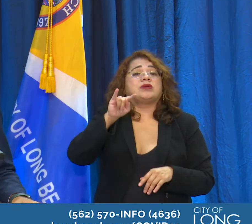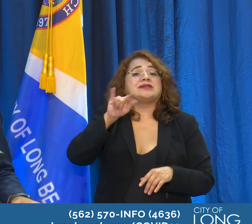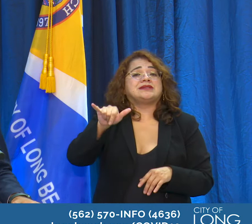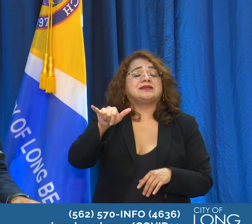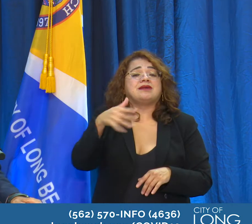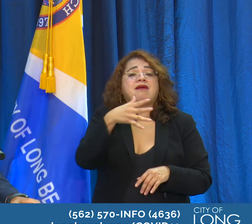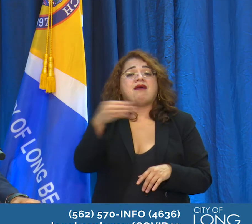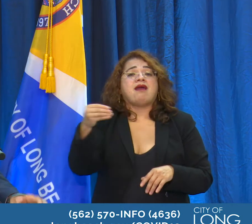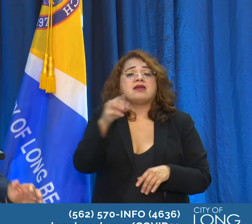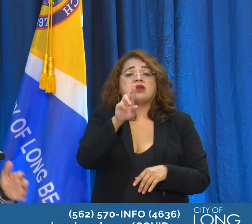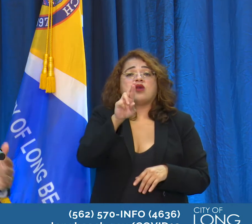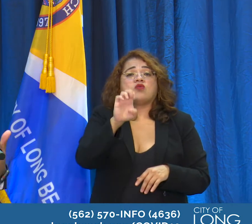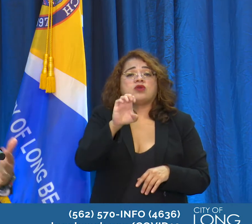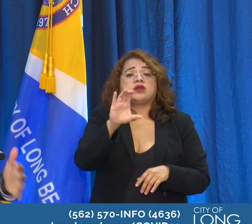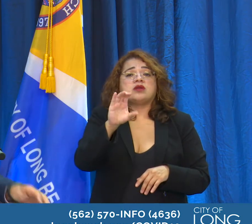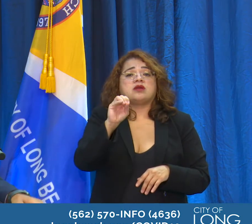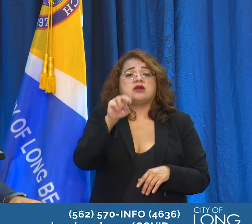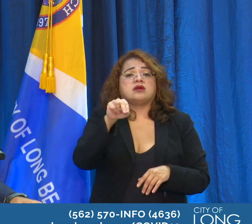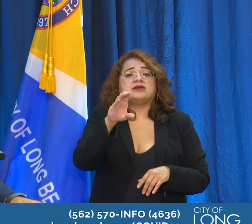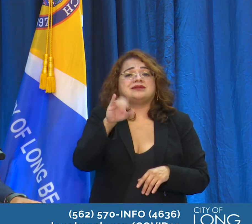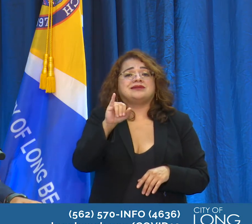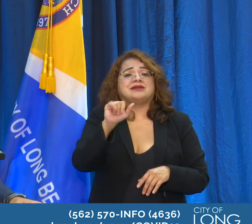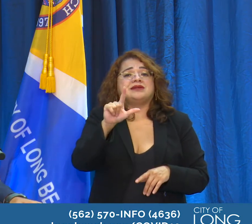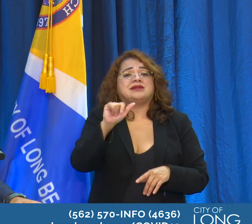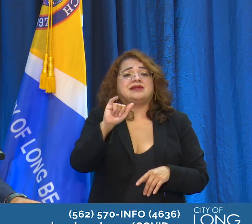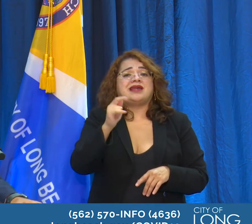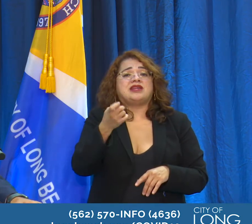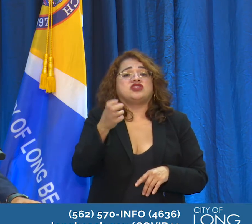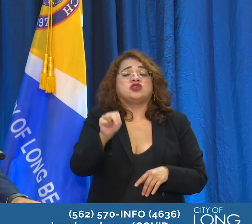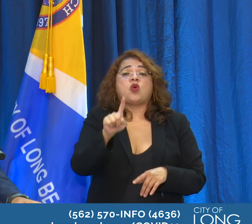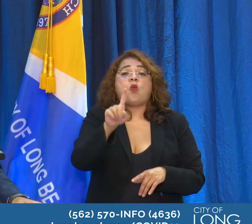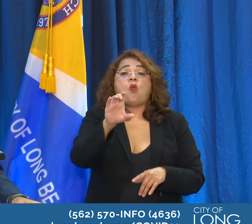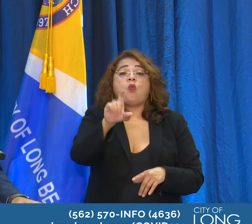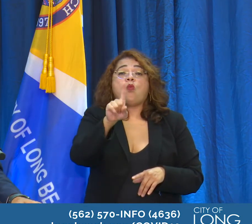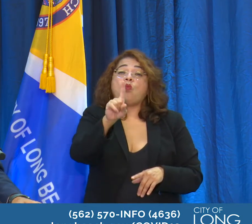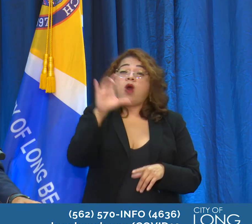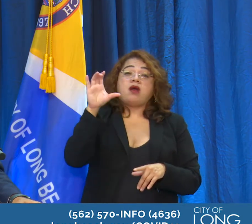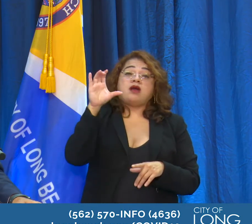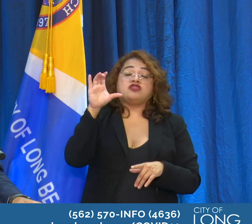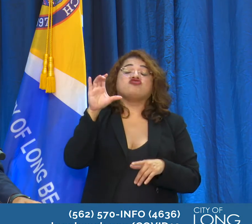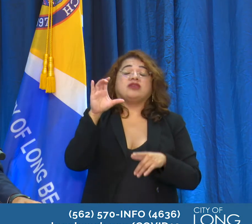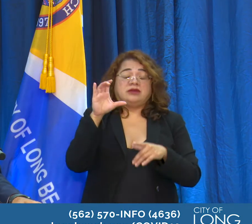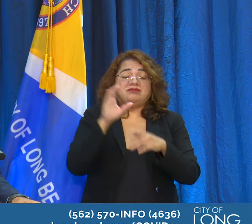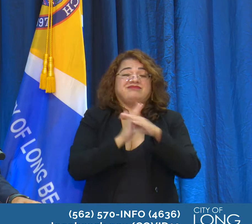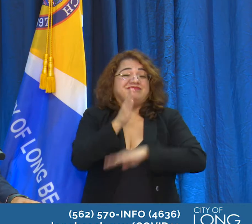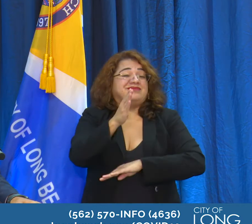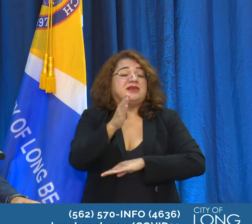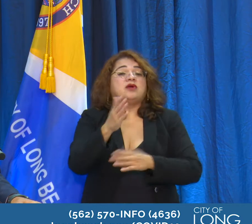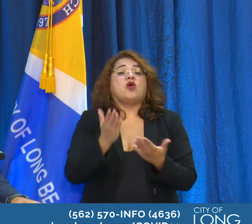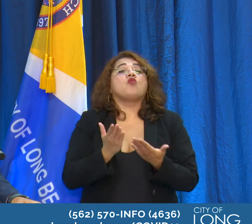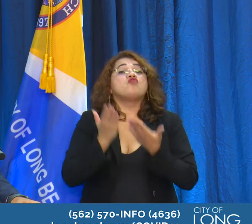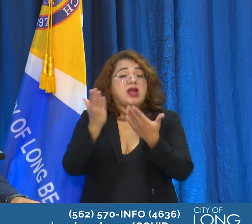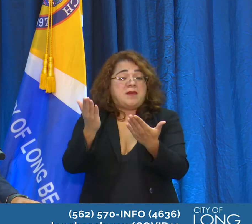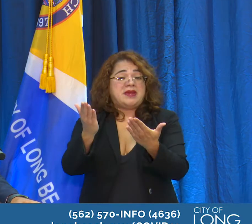This is a report of over 100 recommendations on how us as a city can really break down